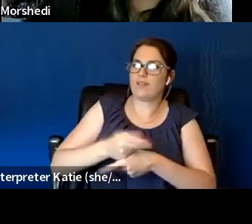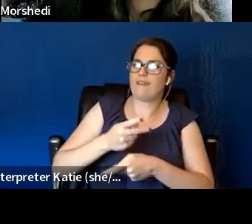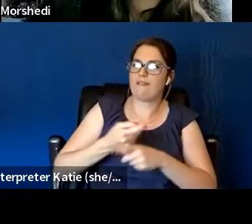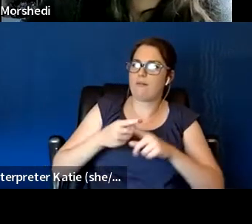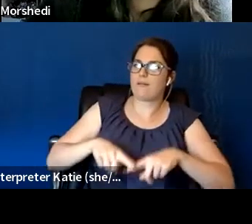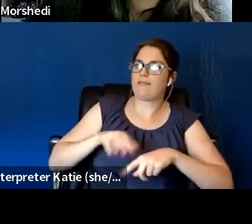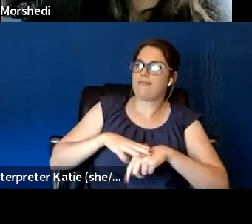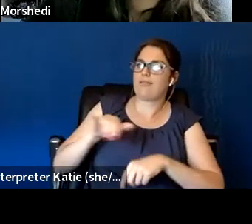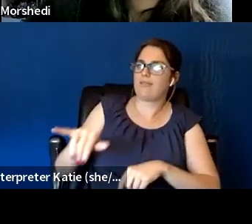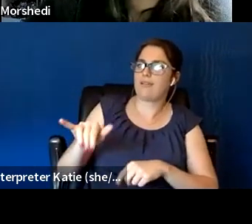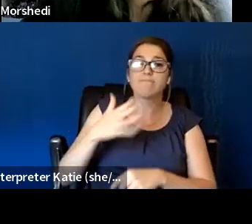Thanks for that question.